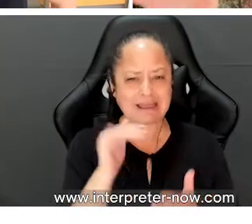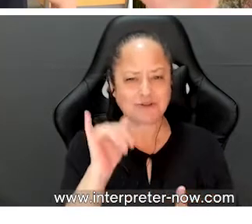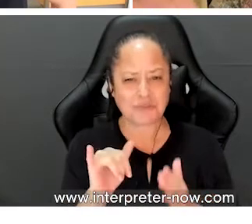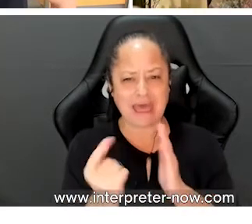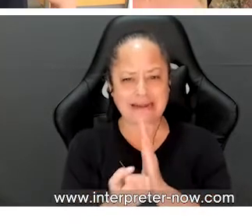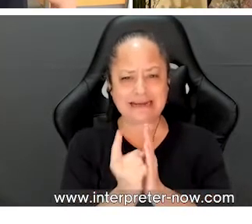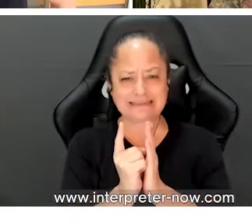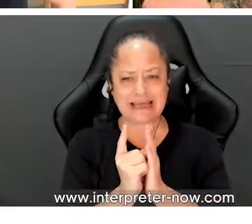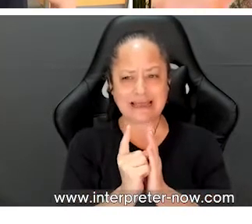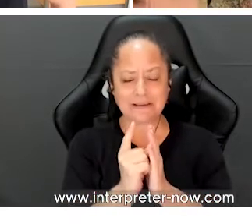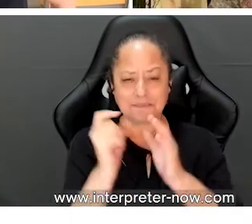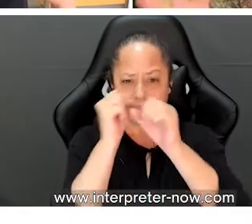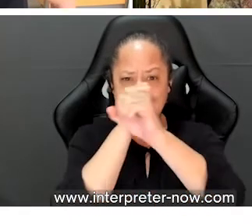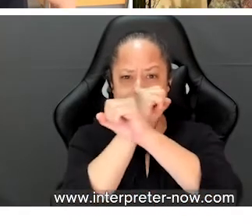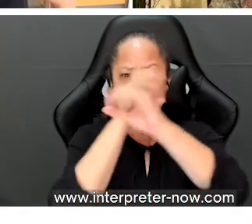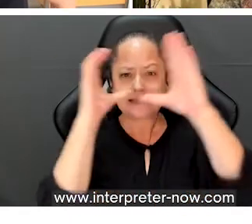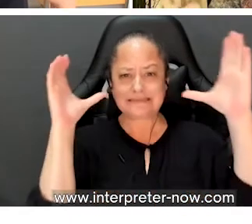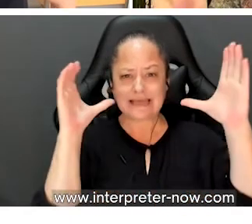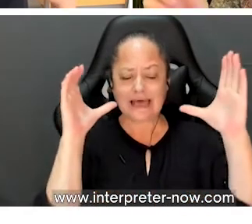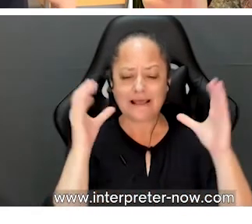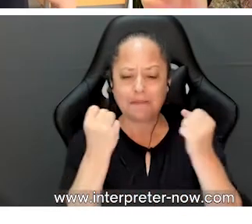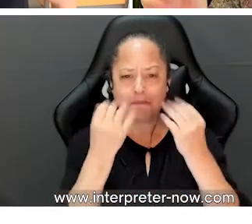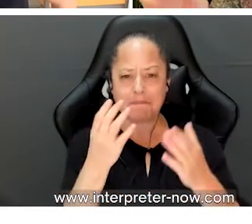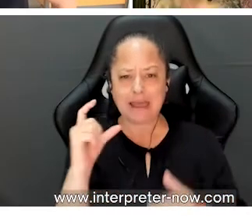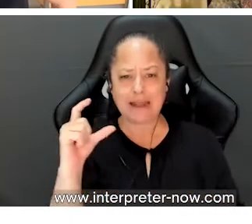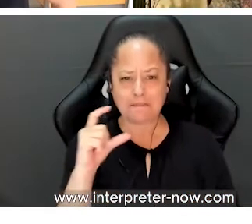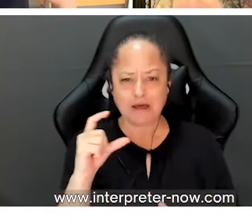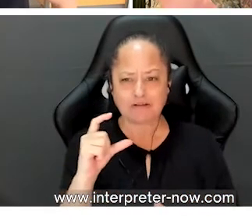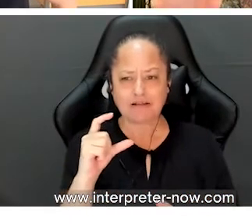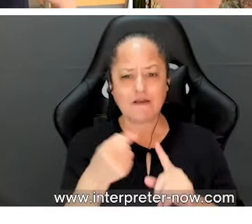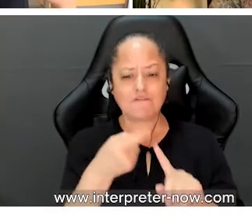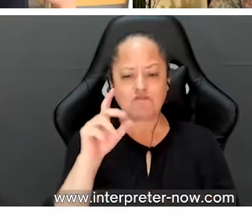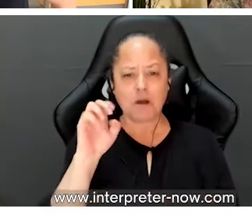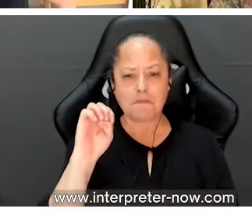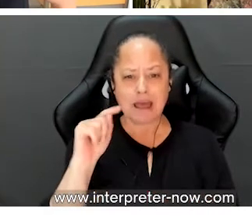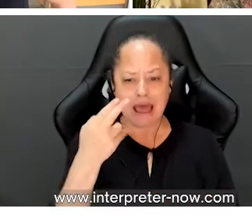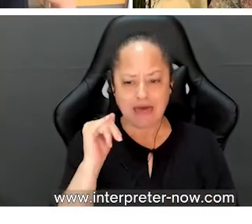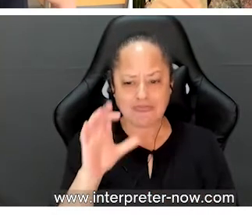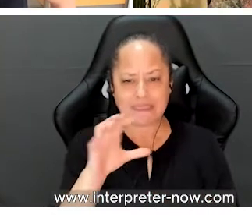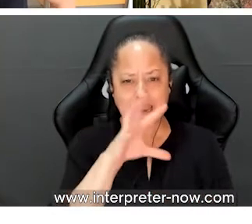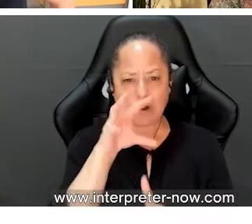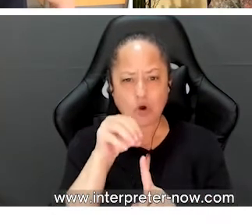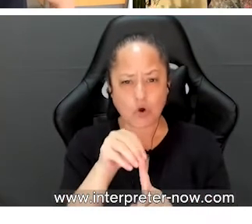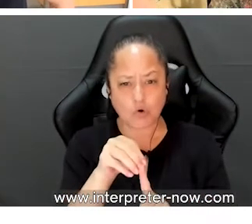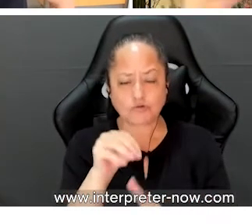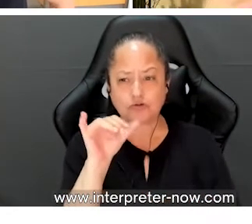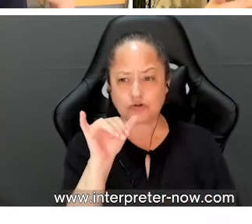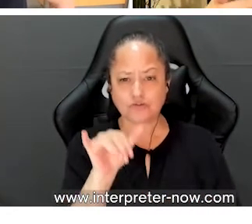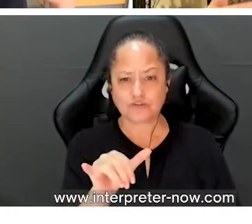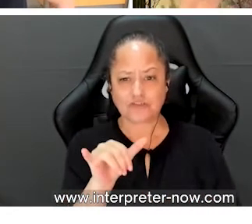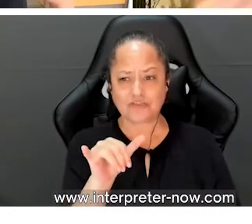But the idea is that a lot of Muslims are from ethnic cultures, that indirect communication,